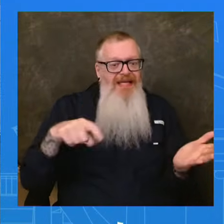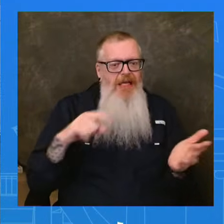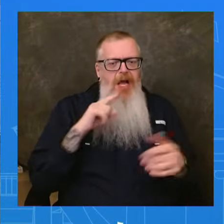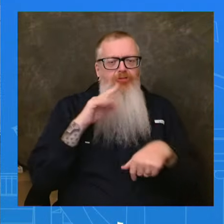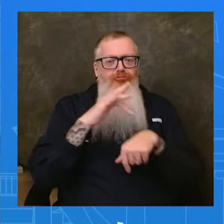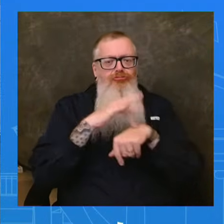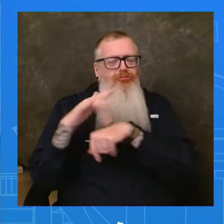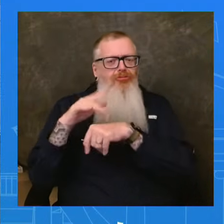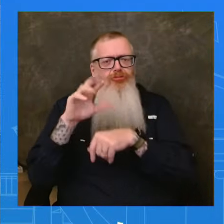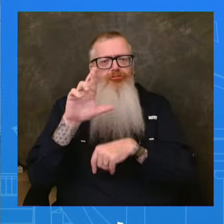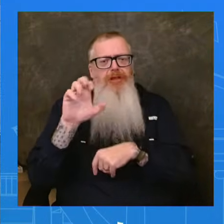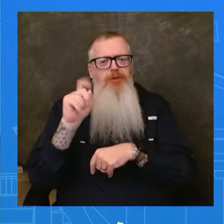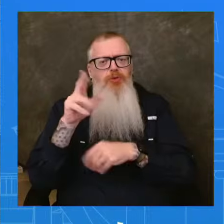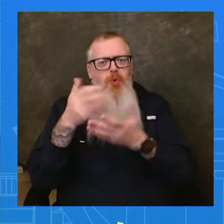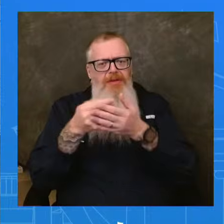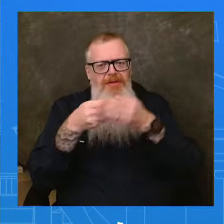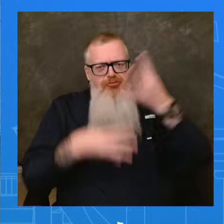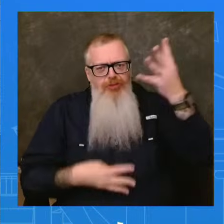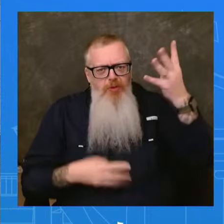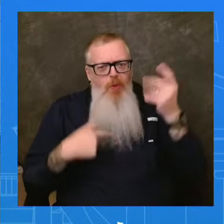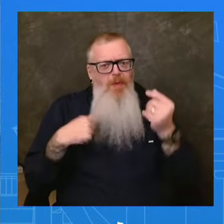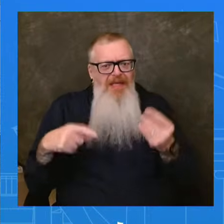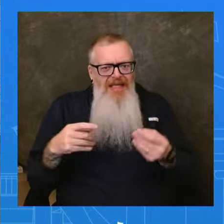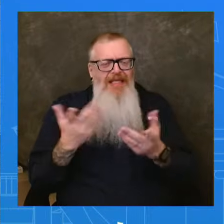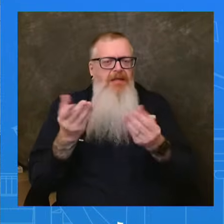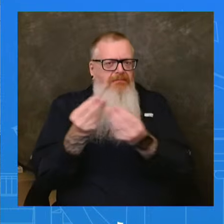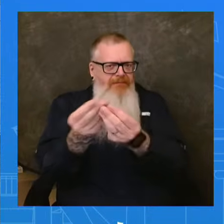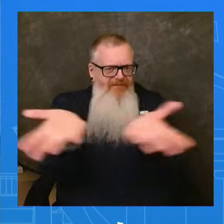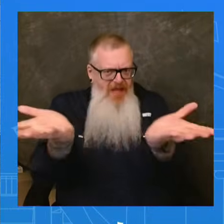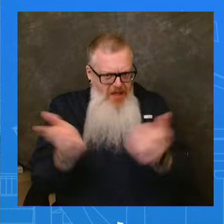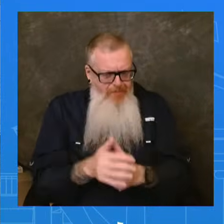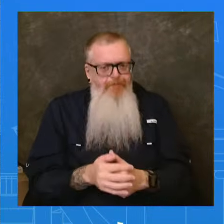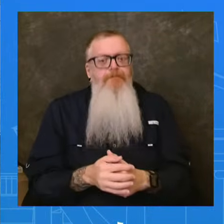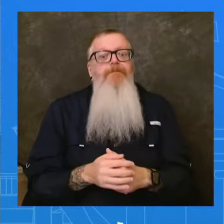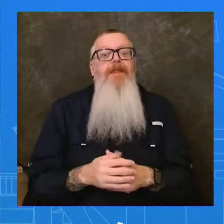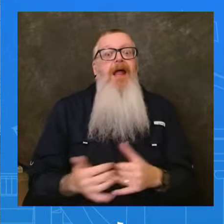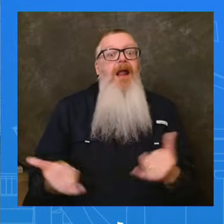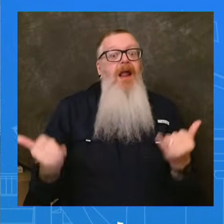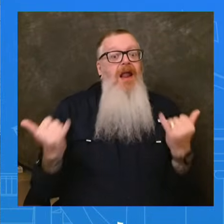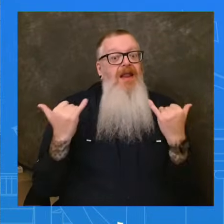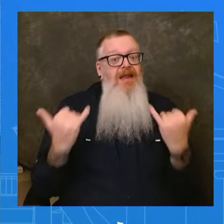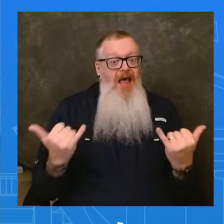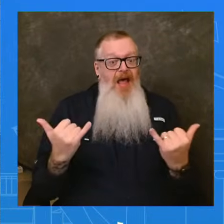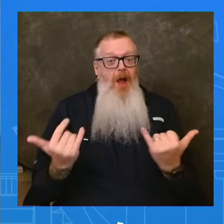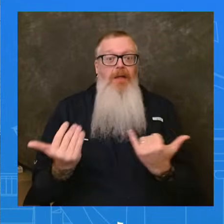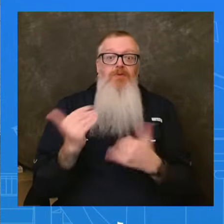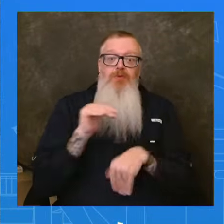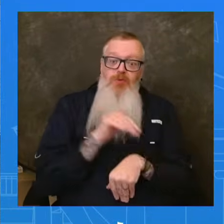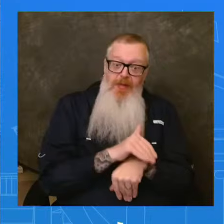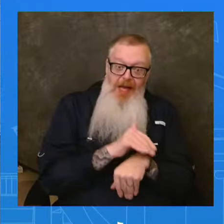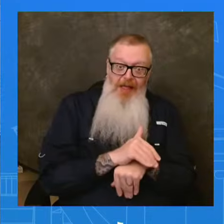Today, tonight, and tomorrow, these are going to be tough as we watch the impacts move across Florida.